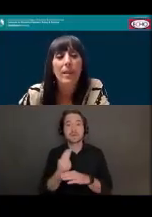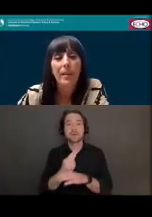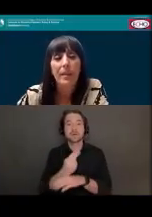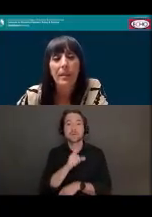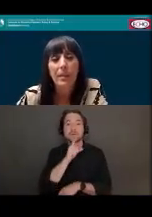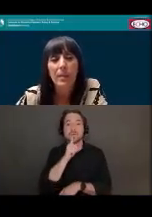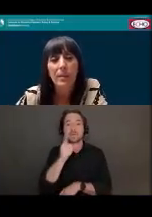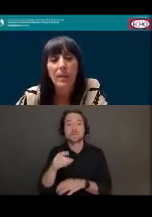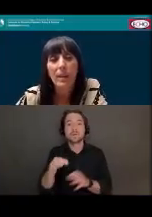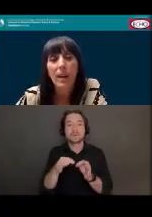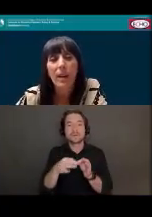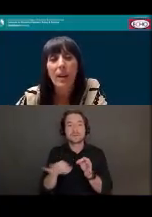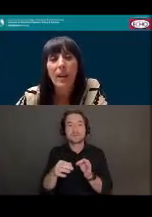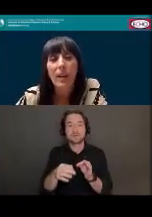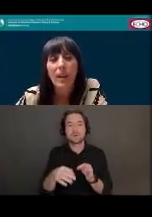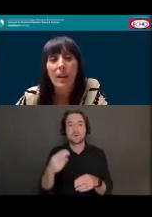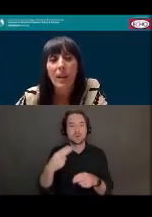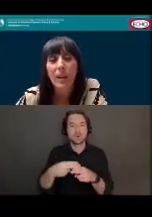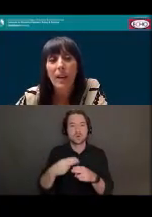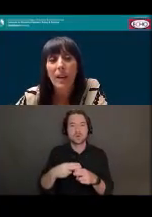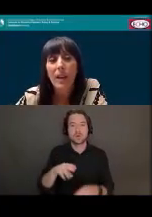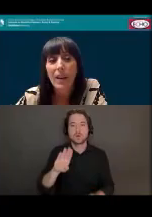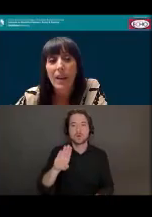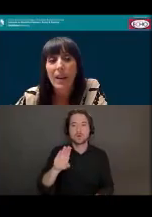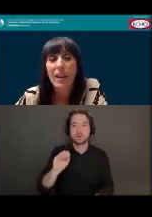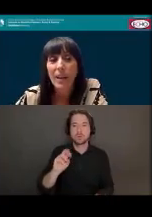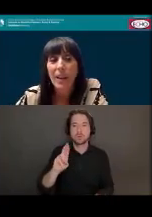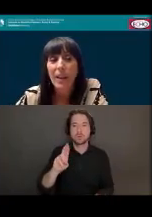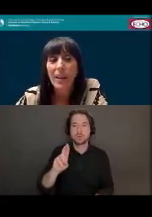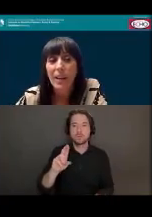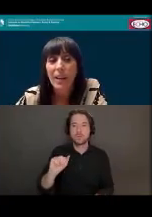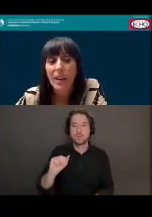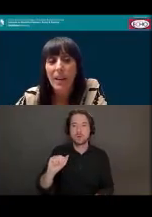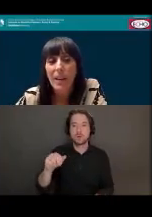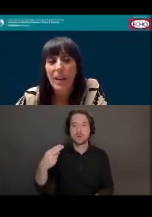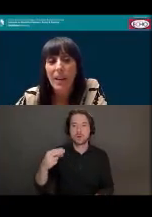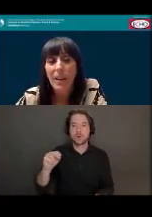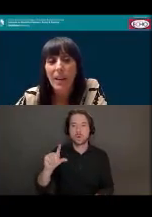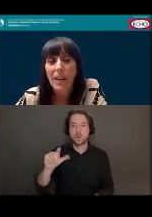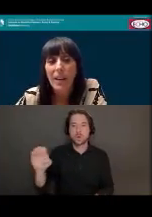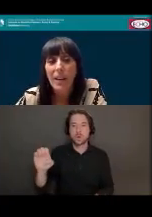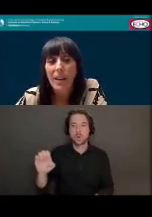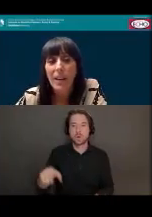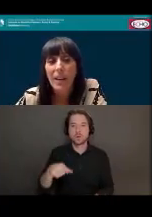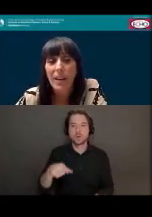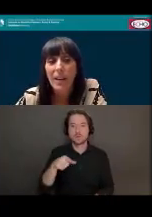boreal. I learned it from my mother in law. And you just take your finger out, and you go, bore a hole, bore a hole right